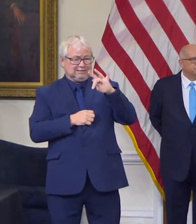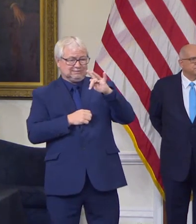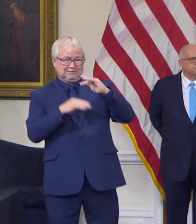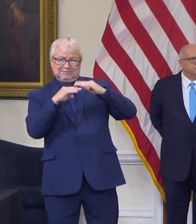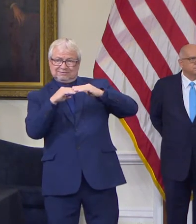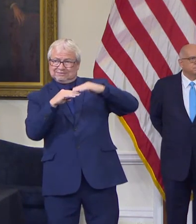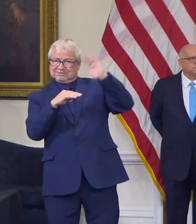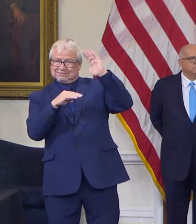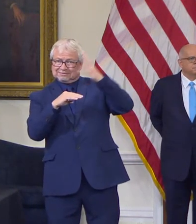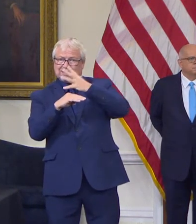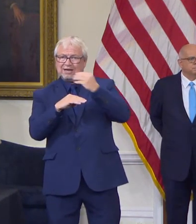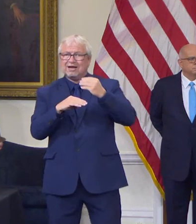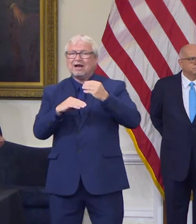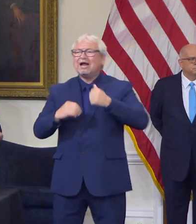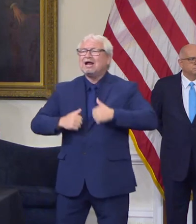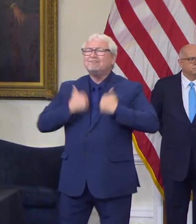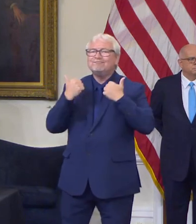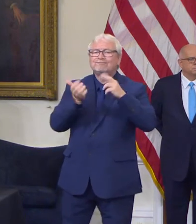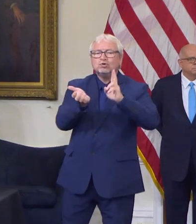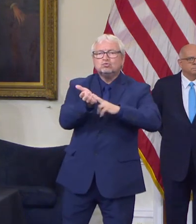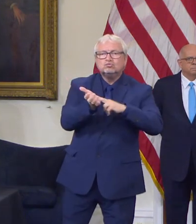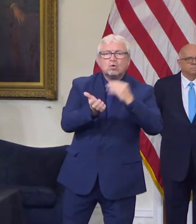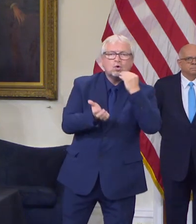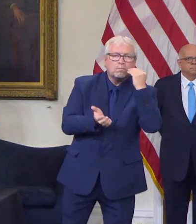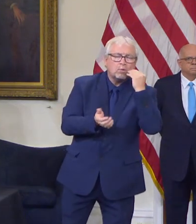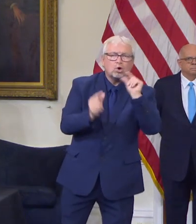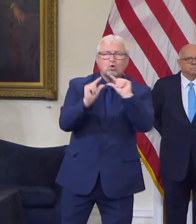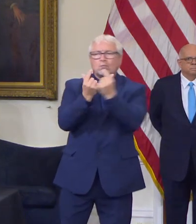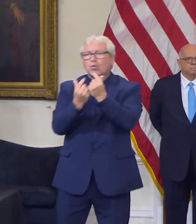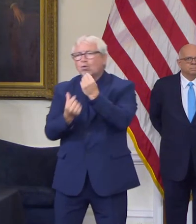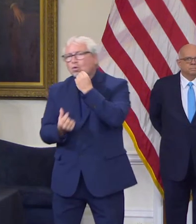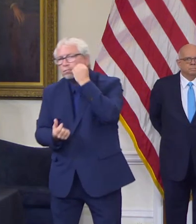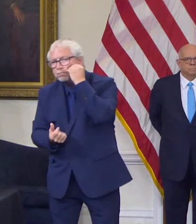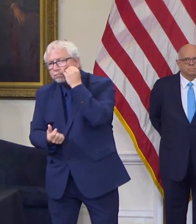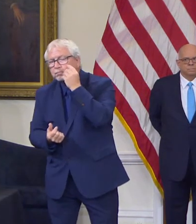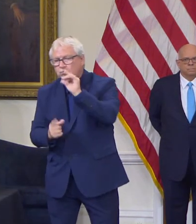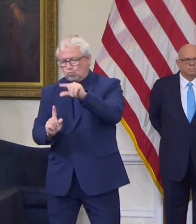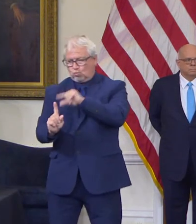older living in long-term care settings; Marylanders who are